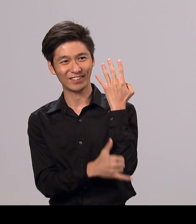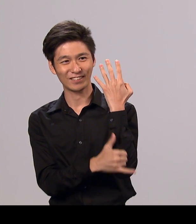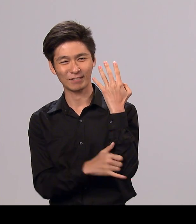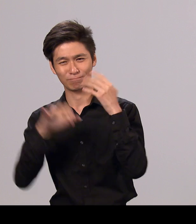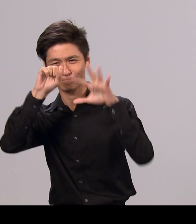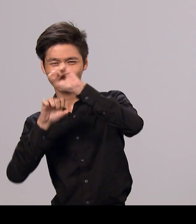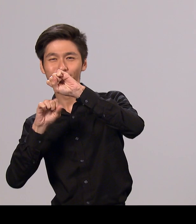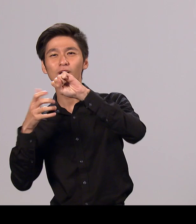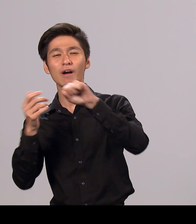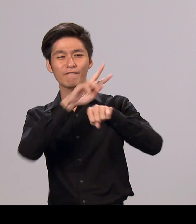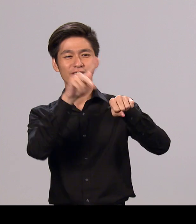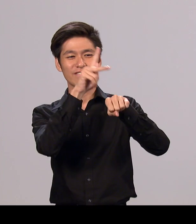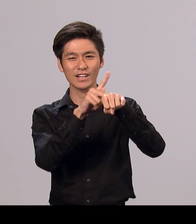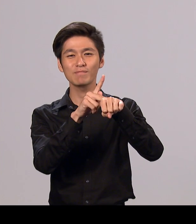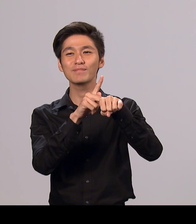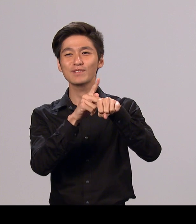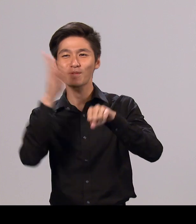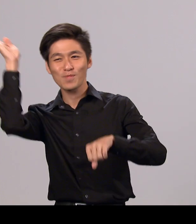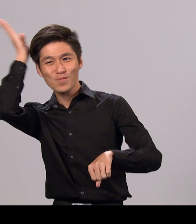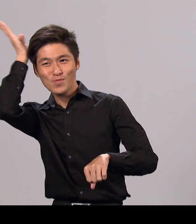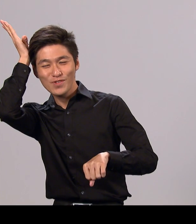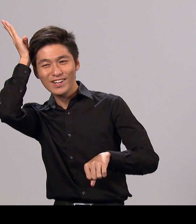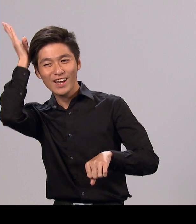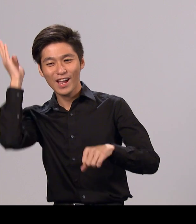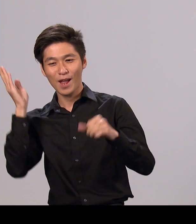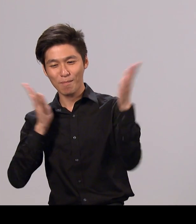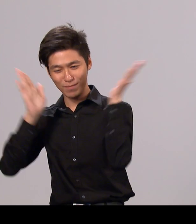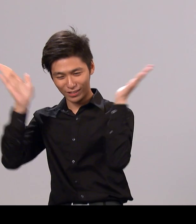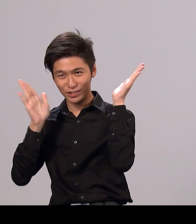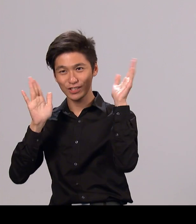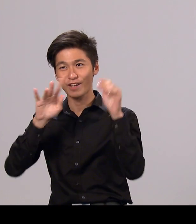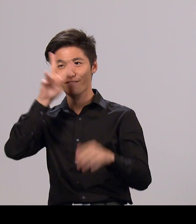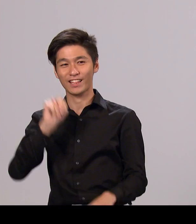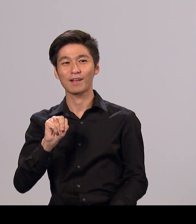Philippines, Brunei, Malaysia and Vietnam.